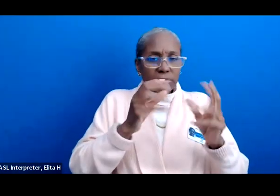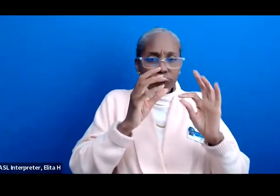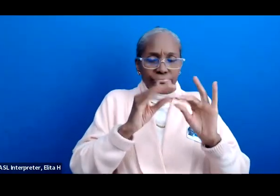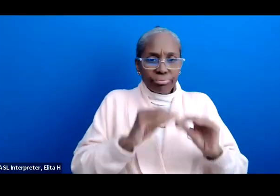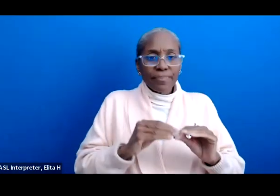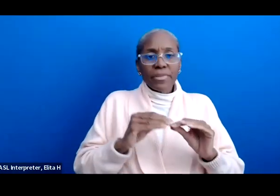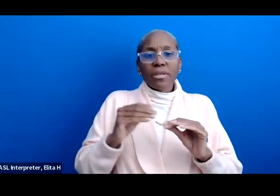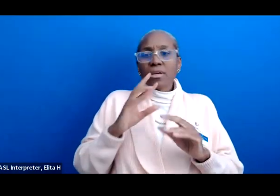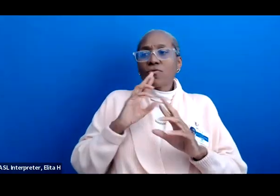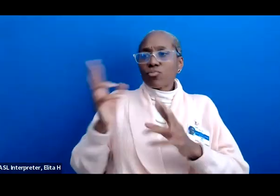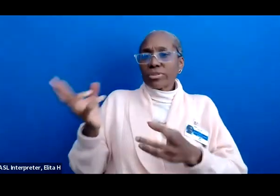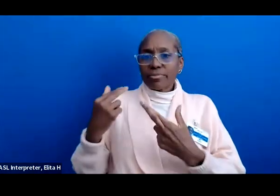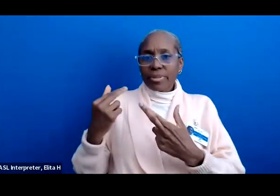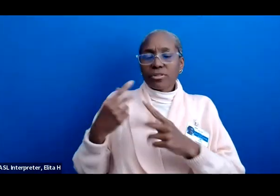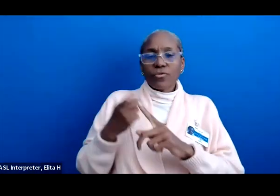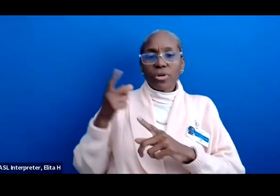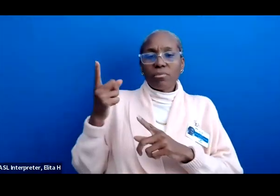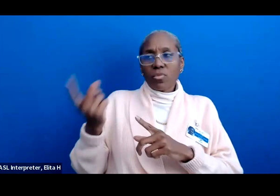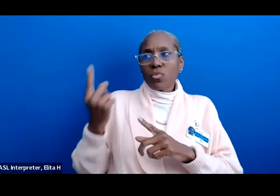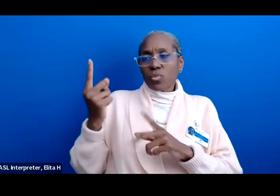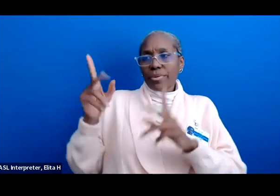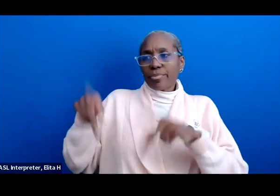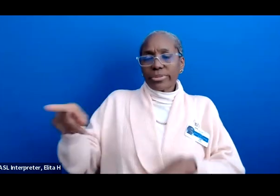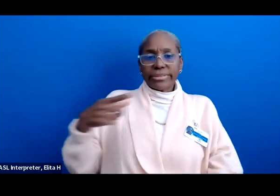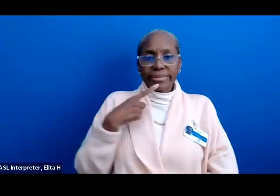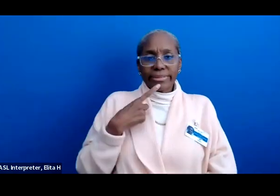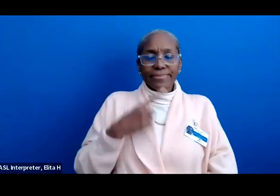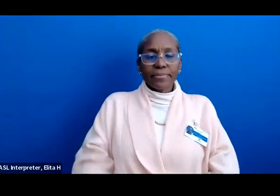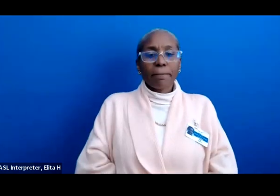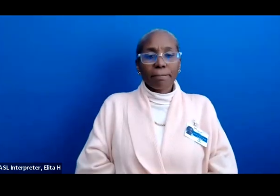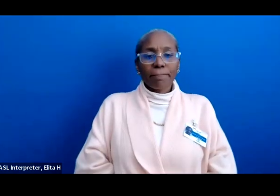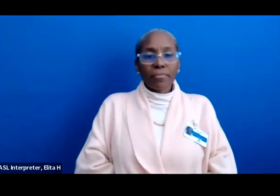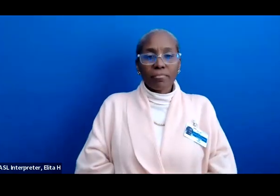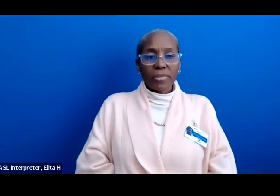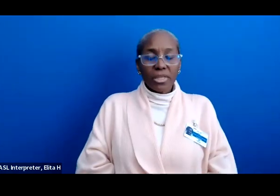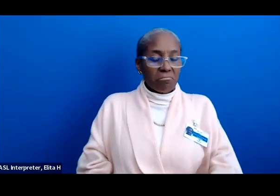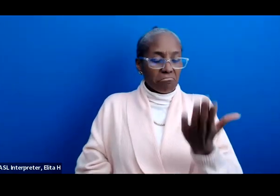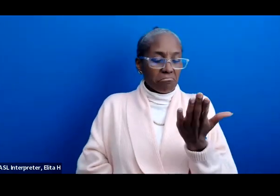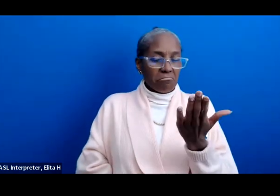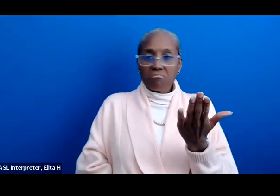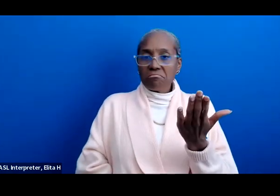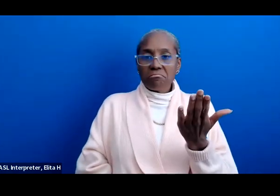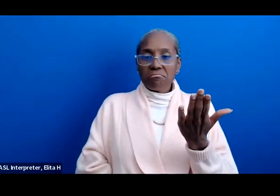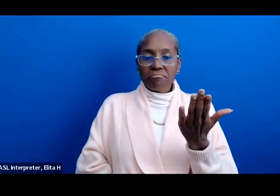I got this response back from one person that really was not, I don't